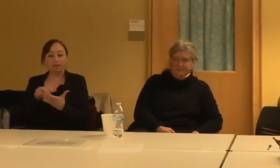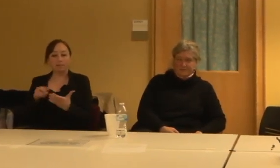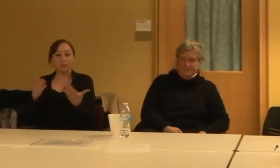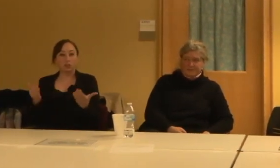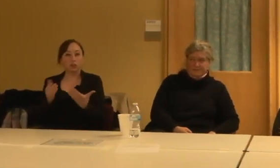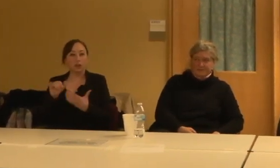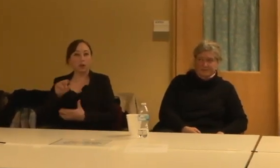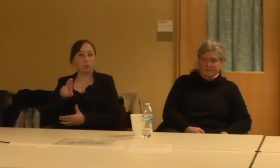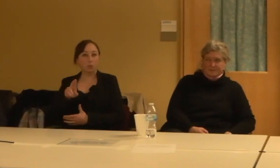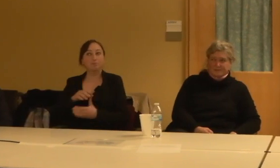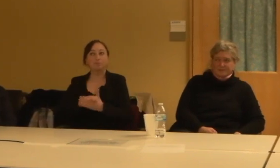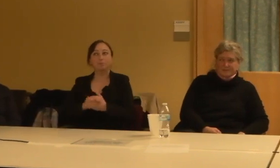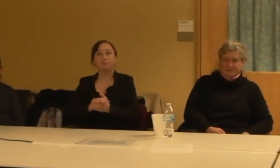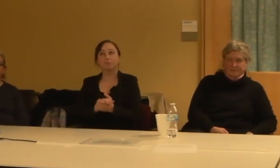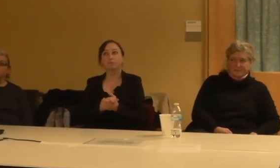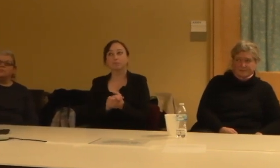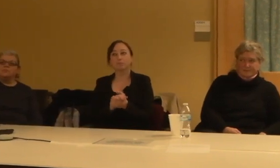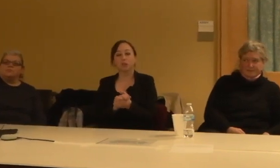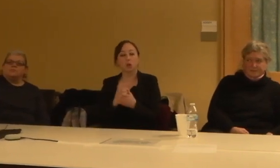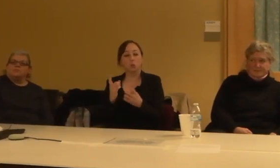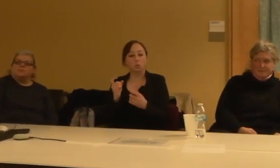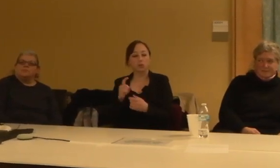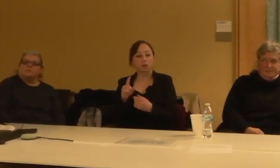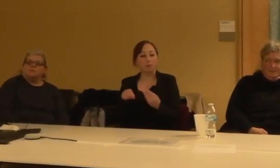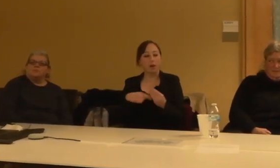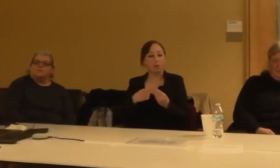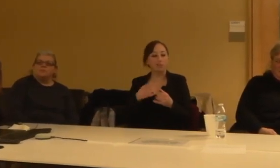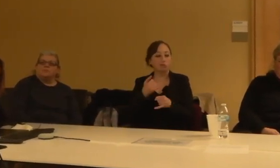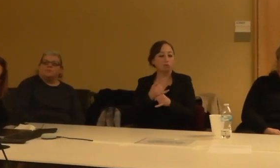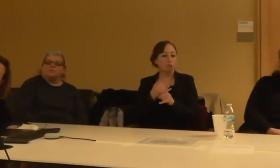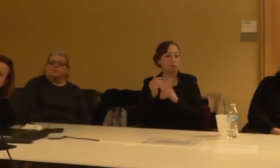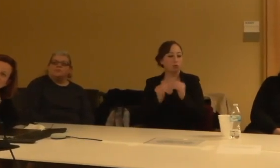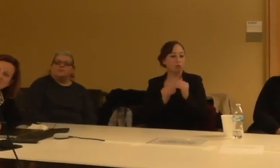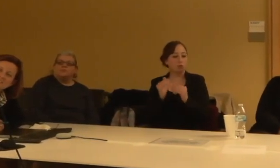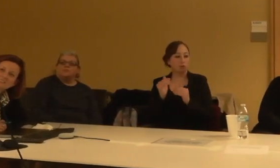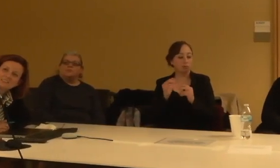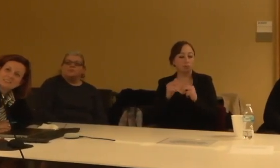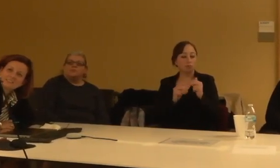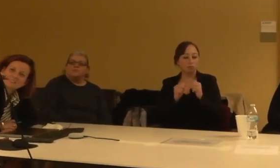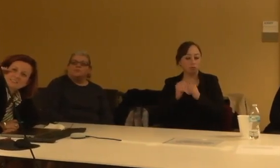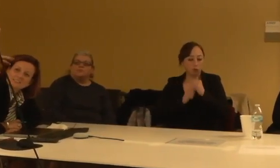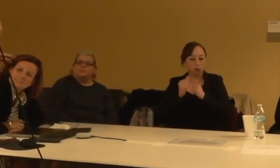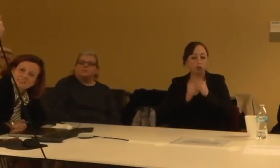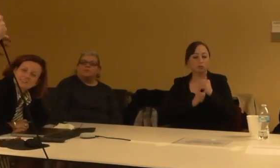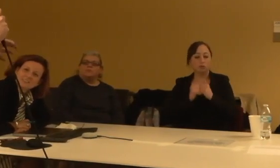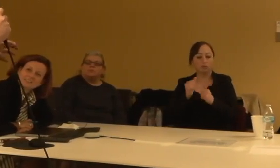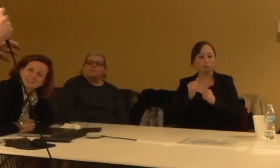This is also kind of a question about institutional structures, but from a little less financial perspective,